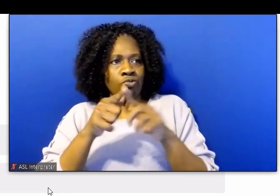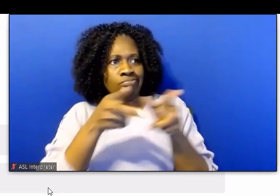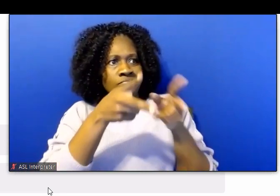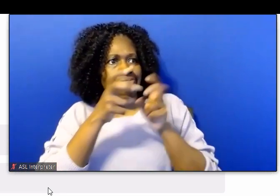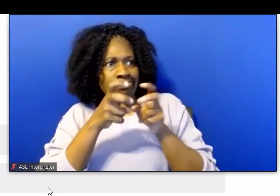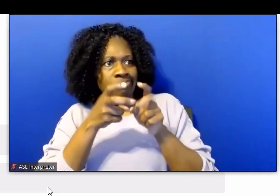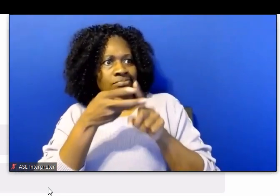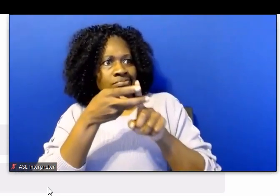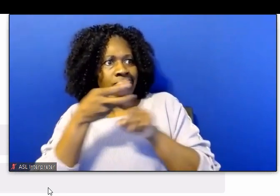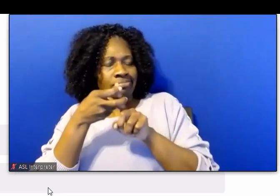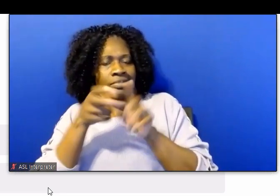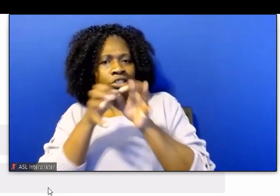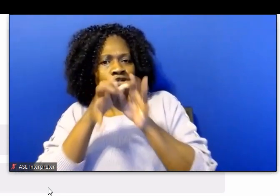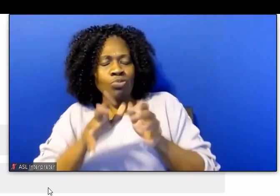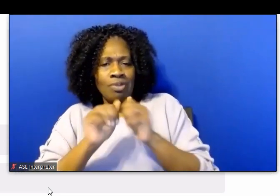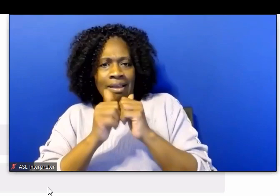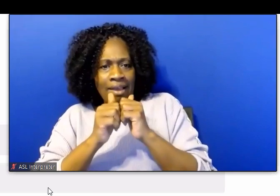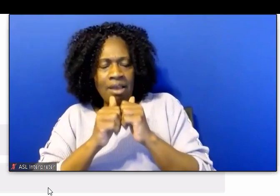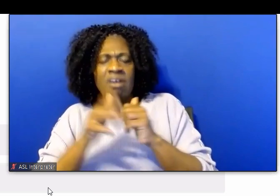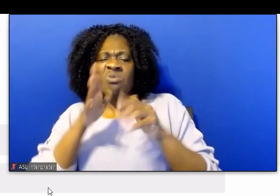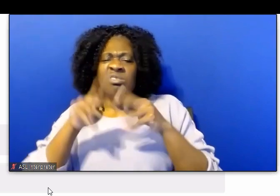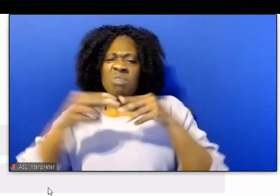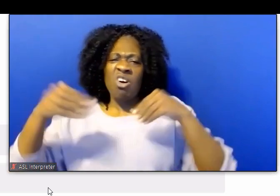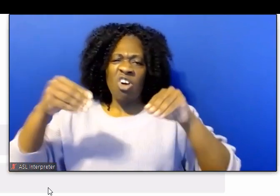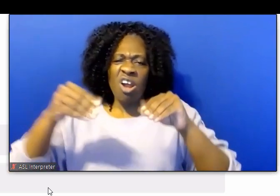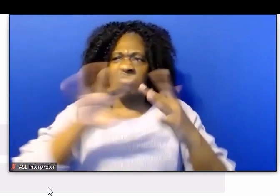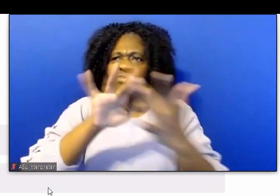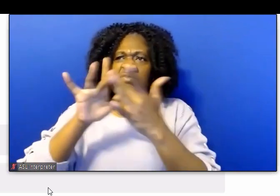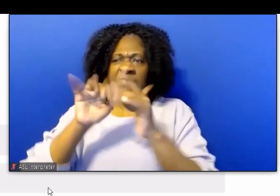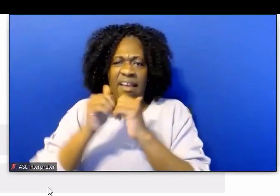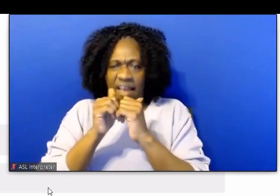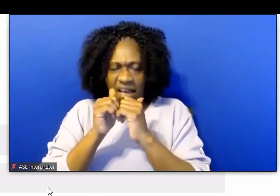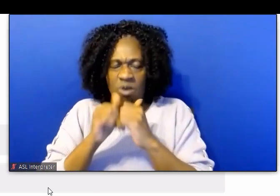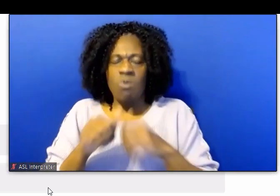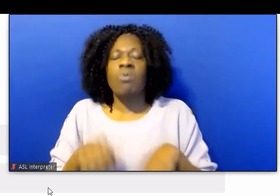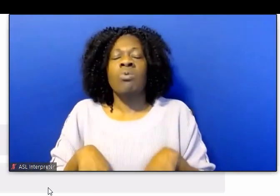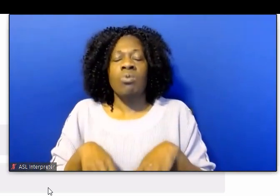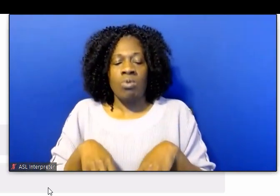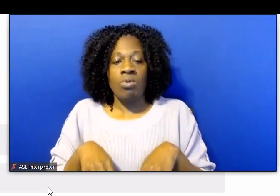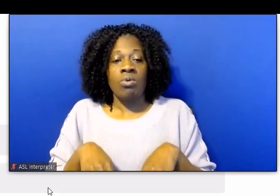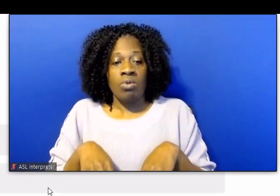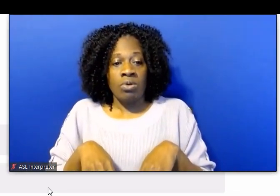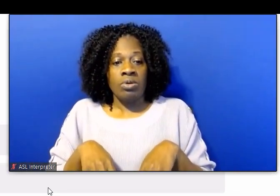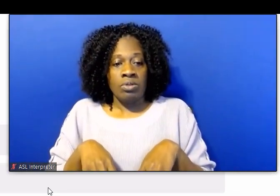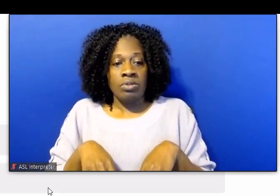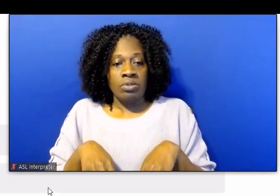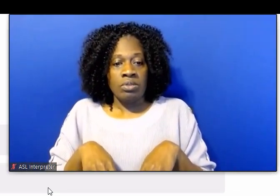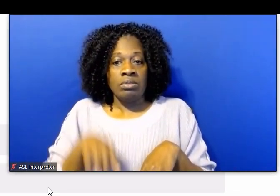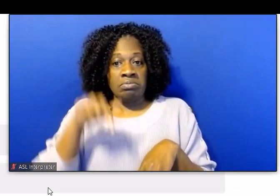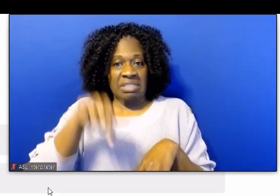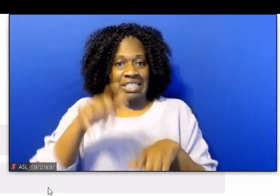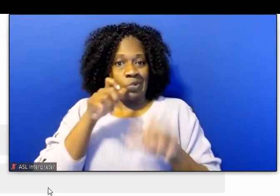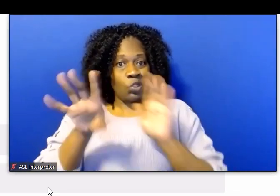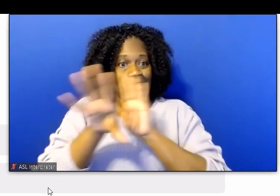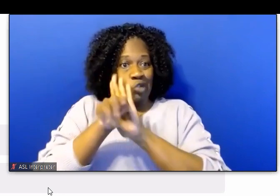And then we'll talk about marketing and outreach. This is going to be recorded so we won't have